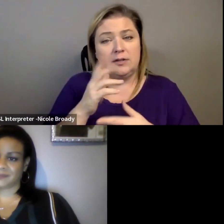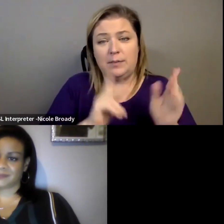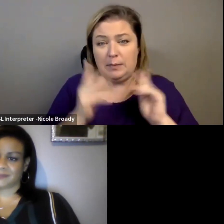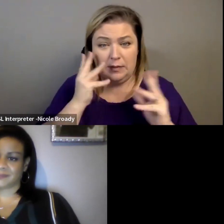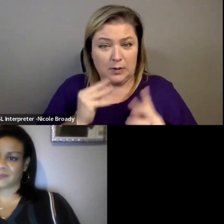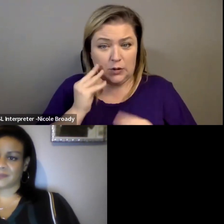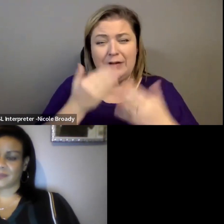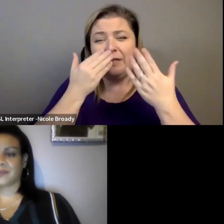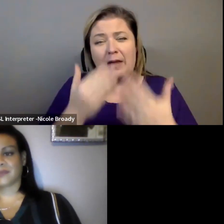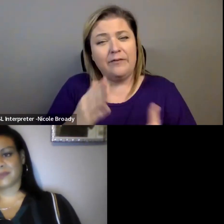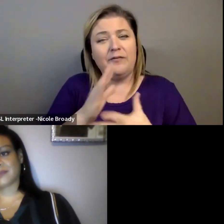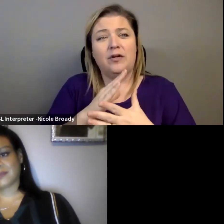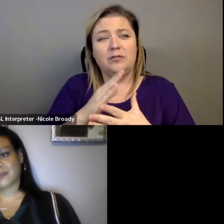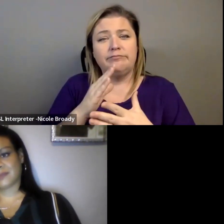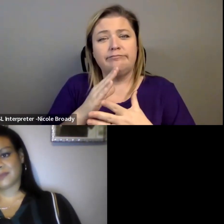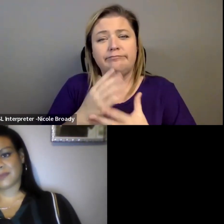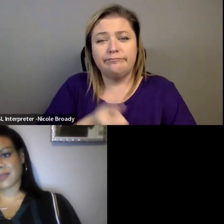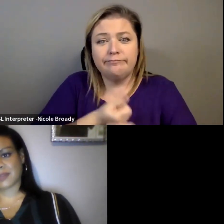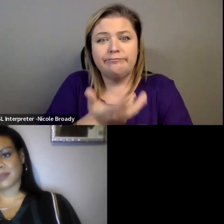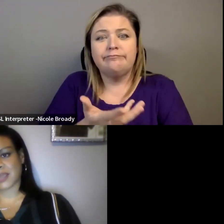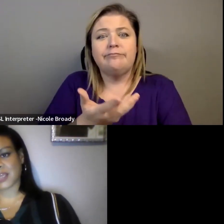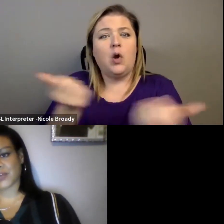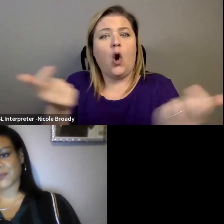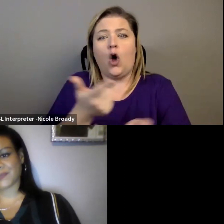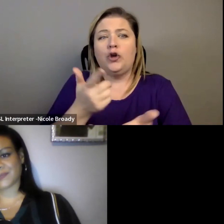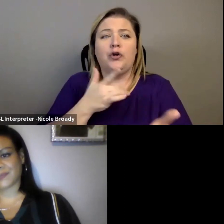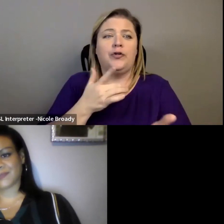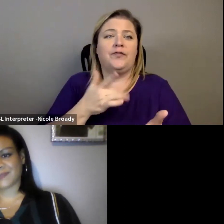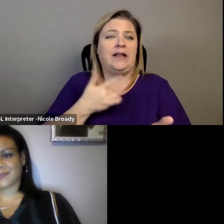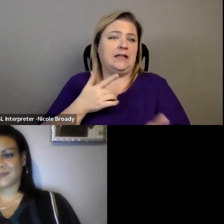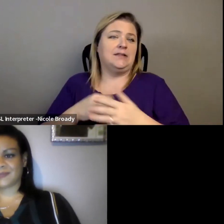appreciate you bringing forward all of these are my thoughts and